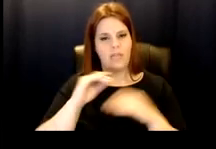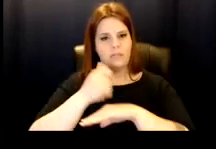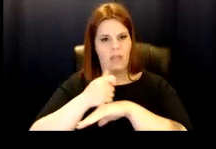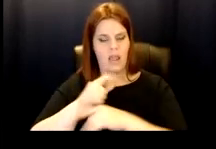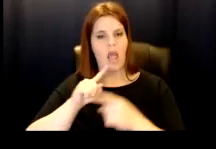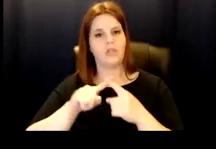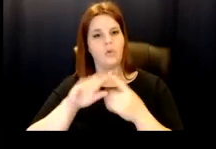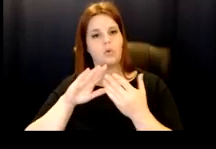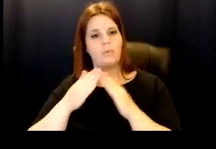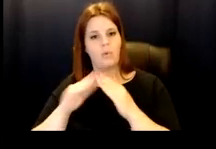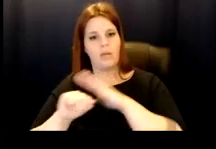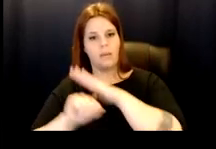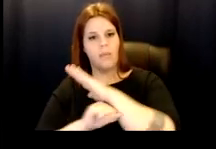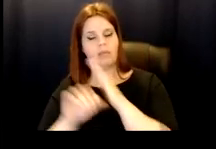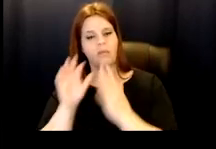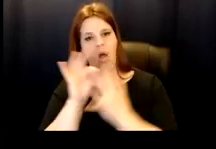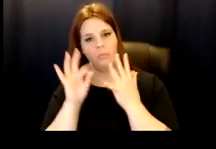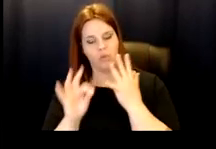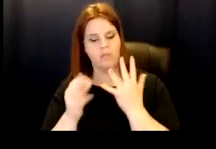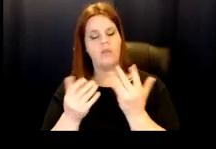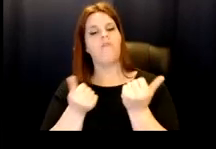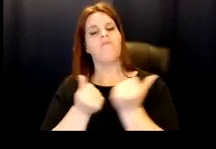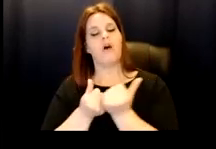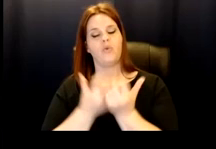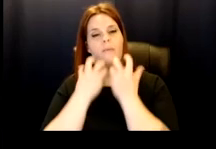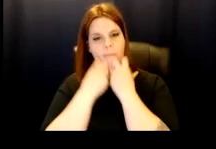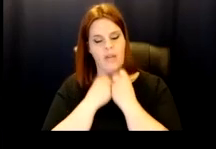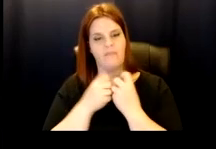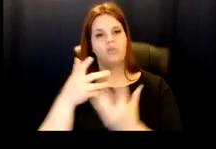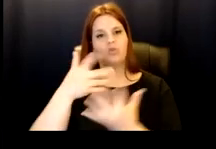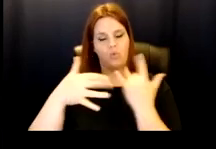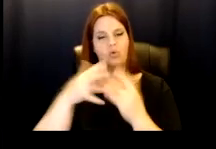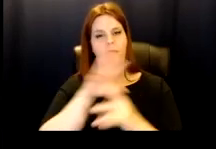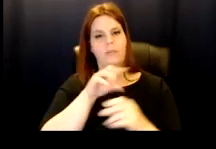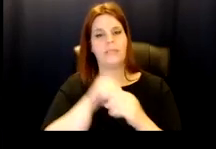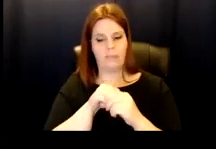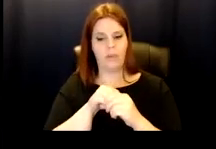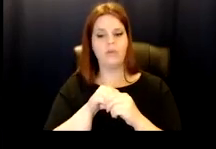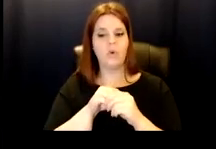based options fostering meaningful social participation, which includes competitive